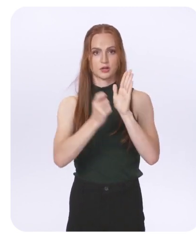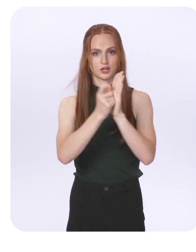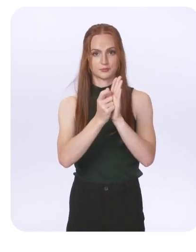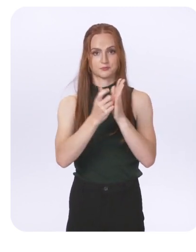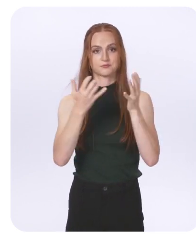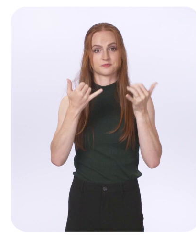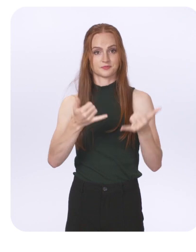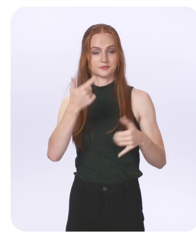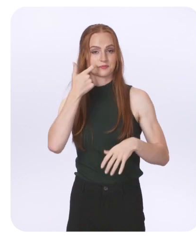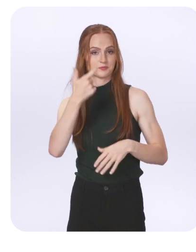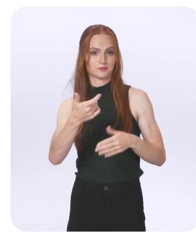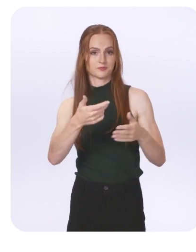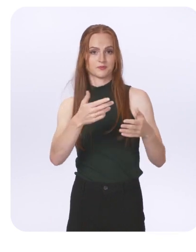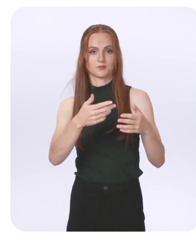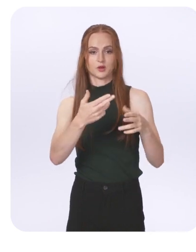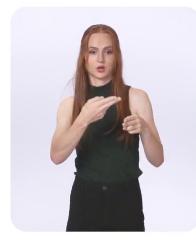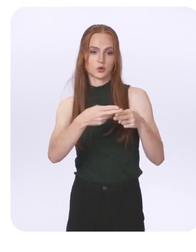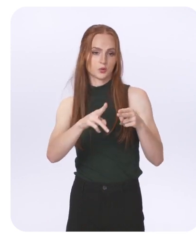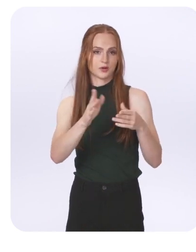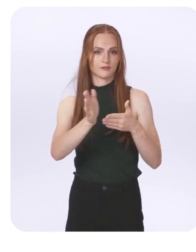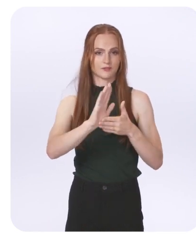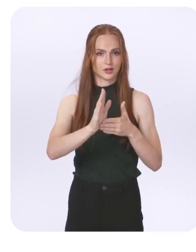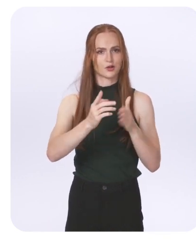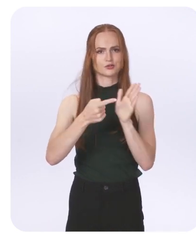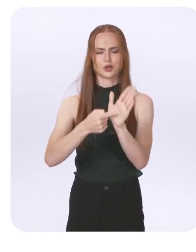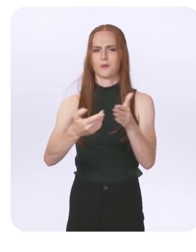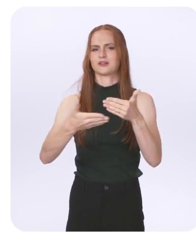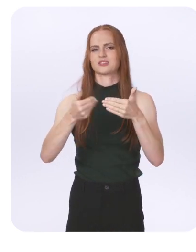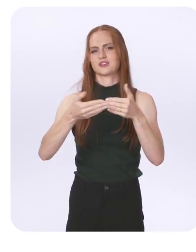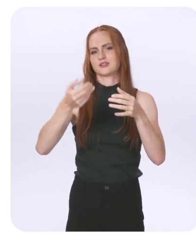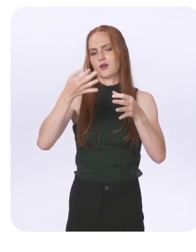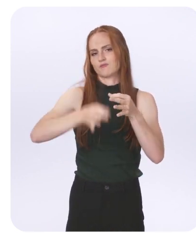You can specify a pre-launch listing as your very first app submission.